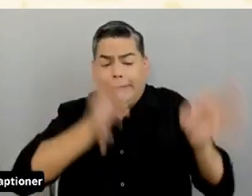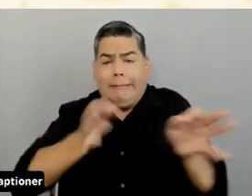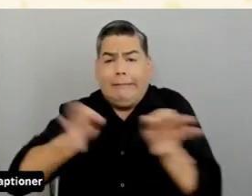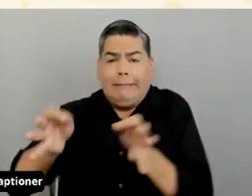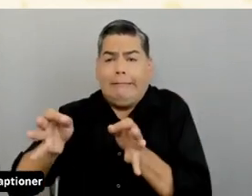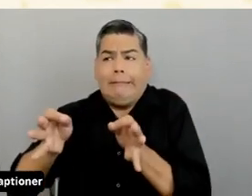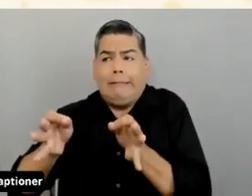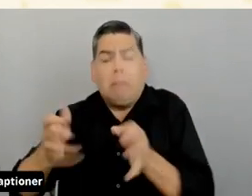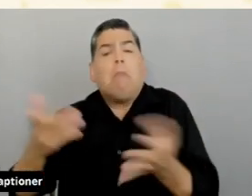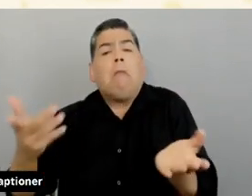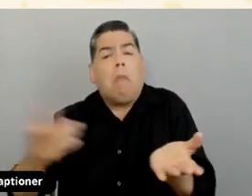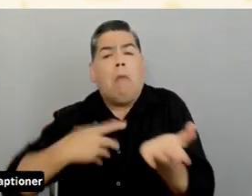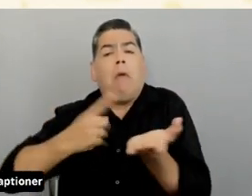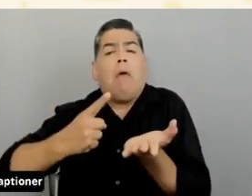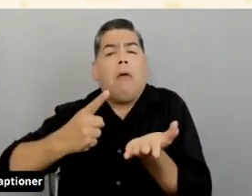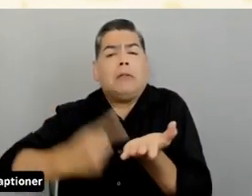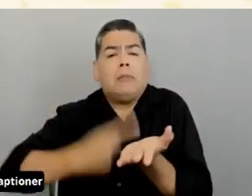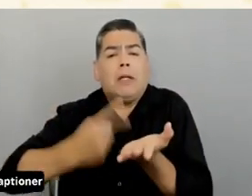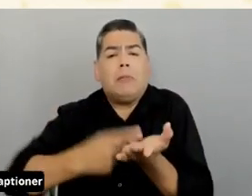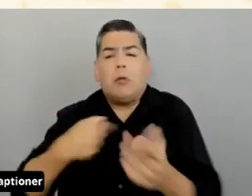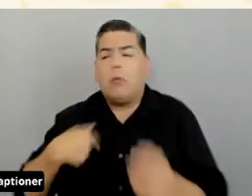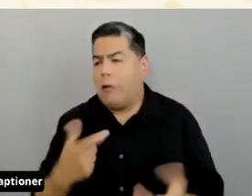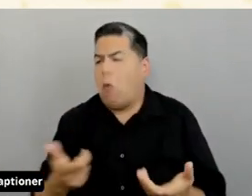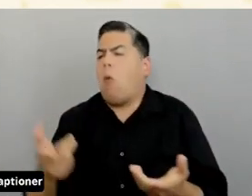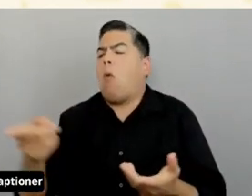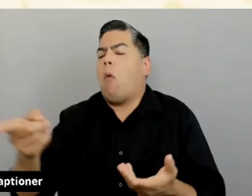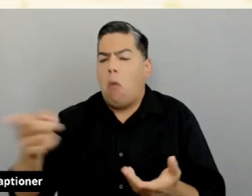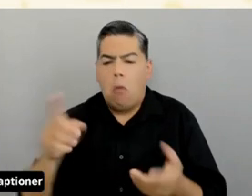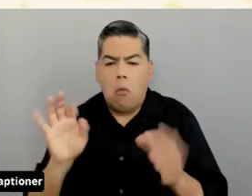that we can just make a decision, and sometimes there is not.